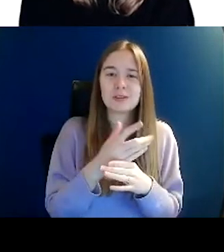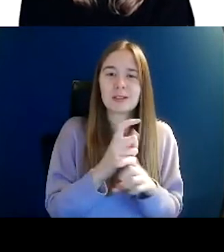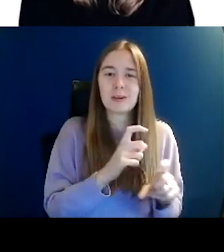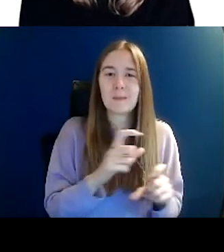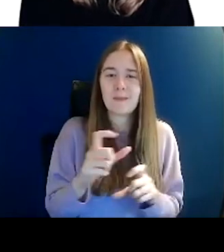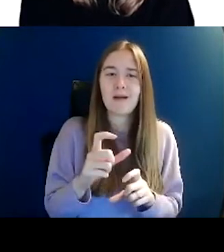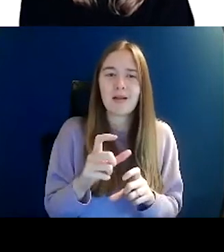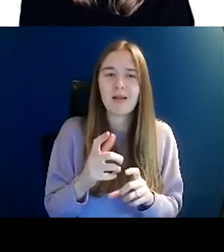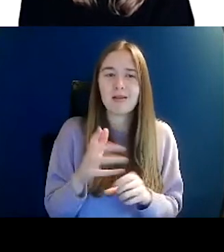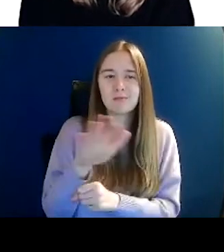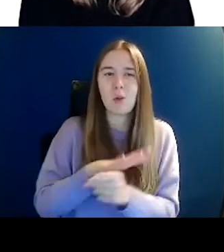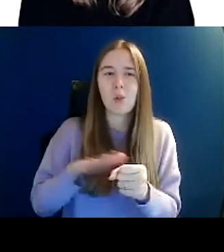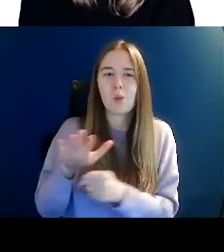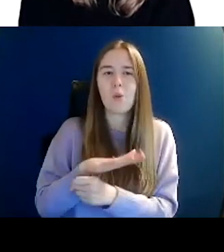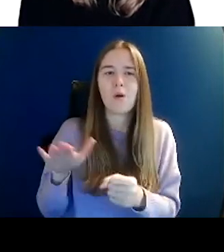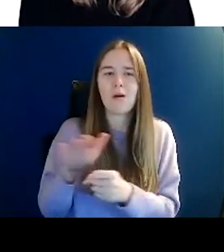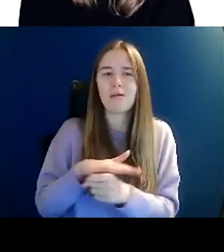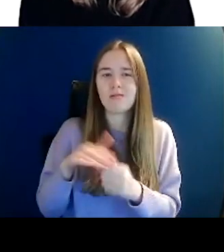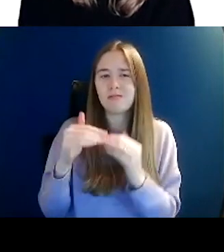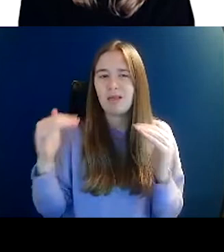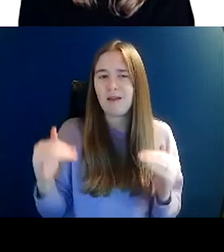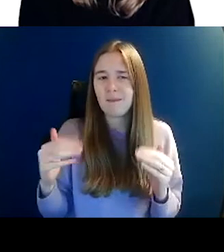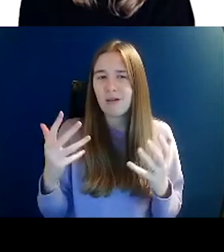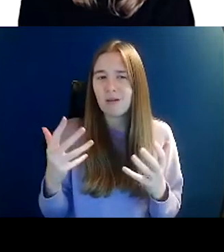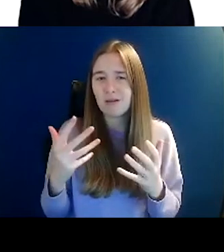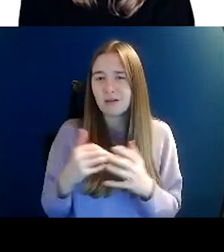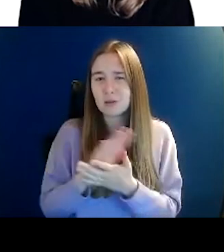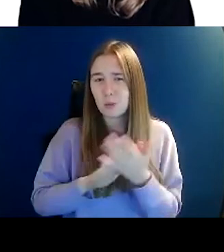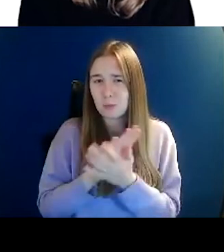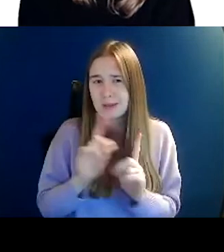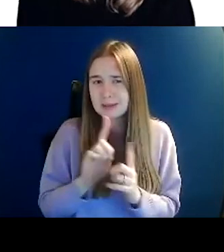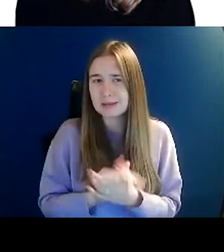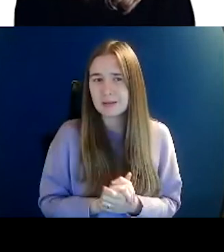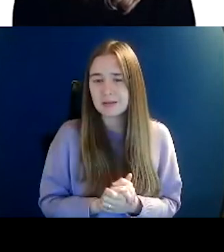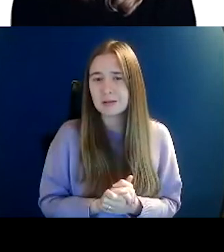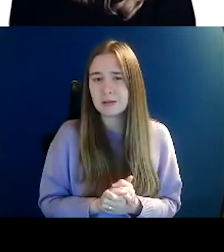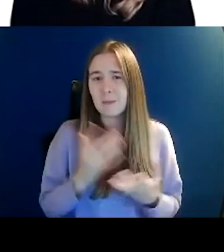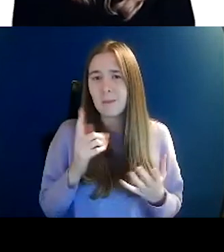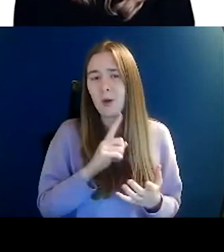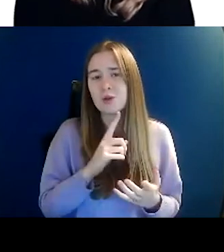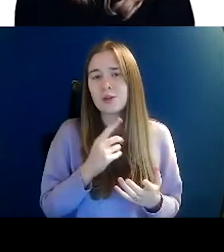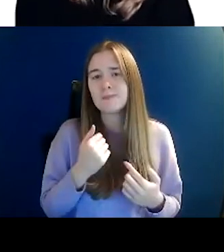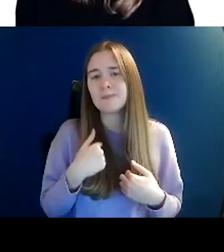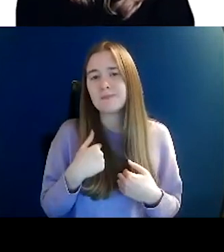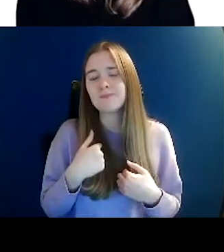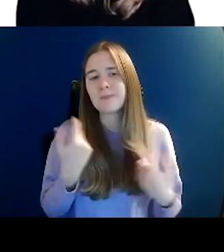still a local context? Because what I was interested in your comment